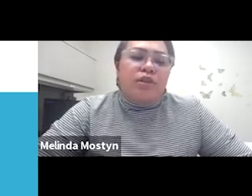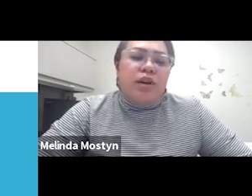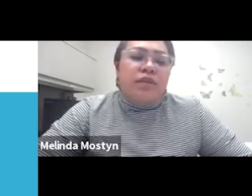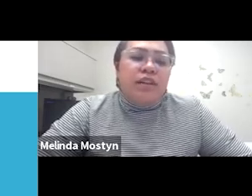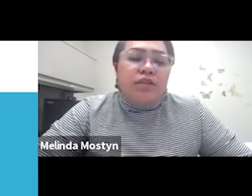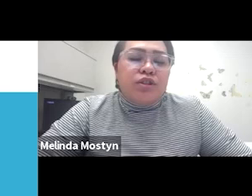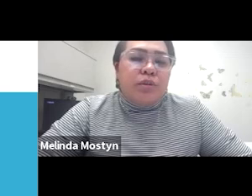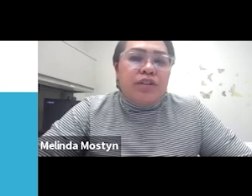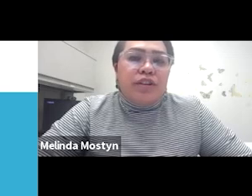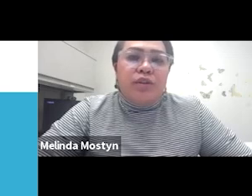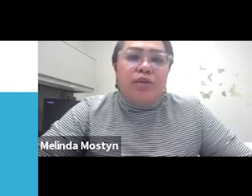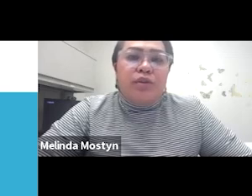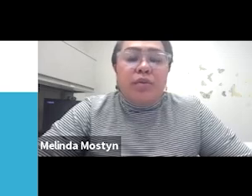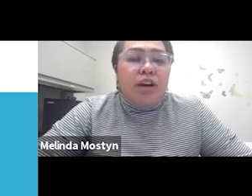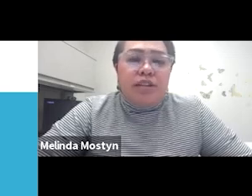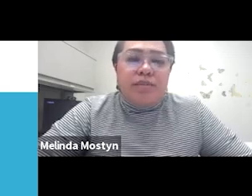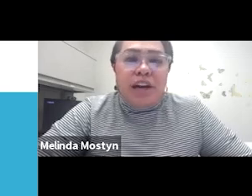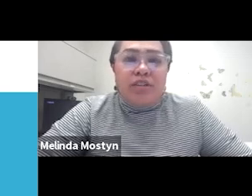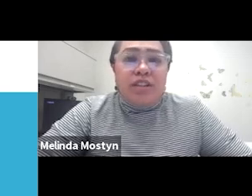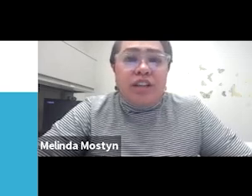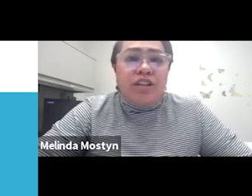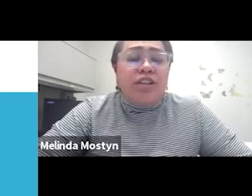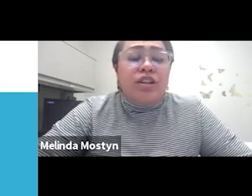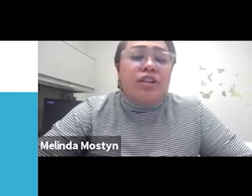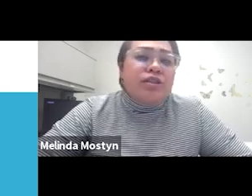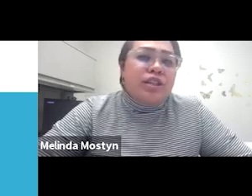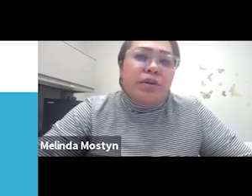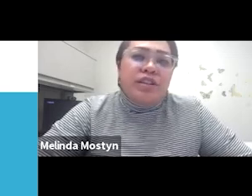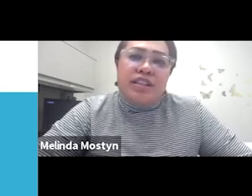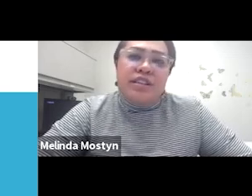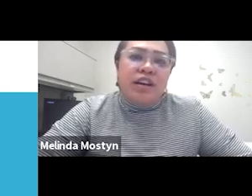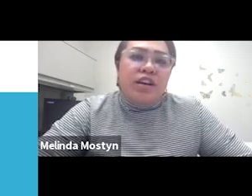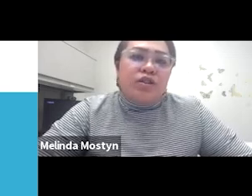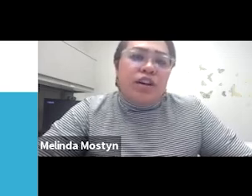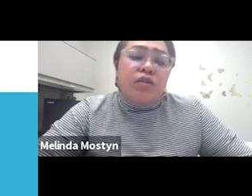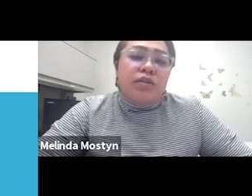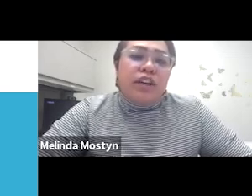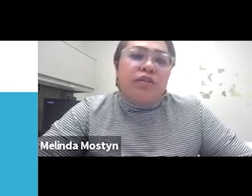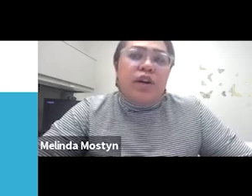I'm thankful so much for you being a part of this panel discussion, sharing those experiences so that hopefully